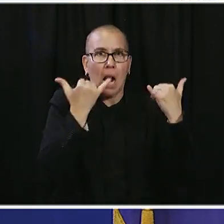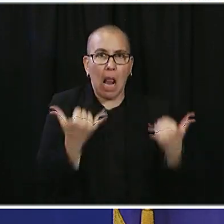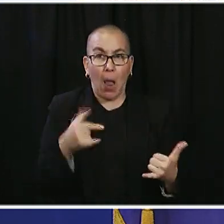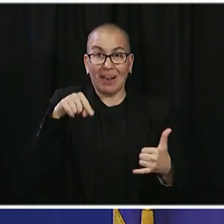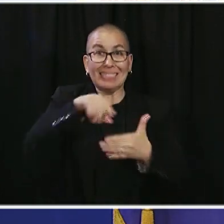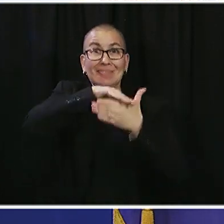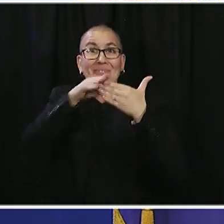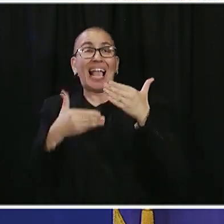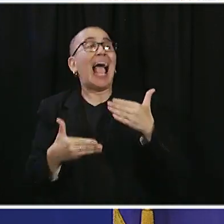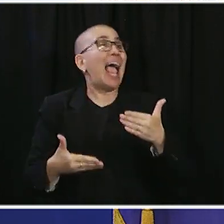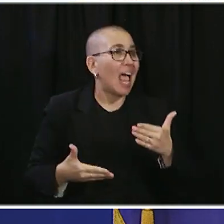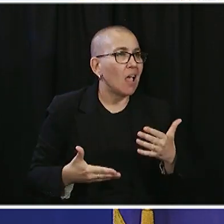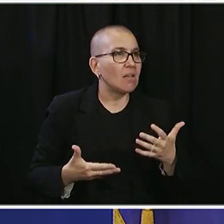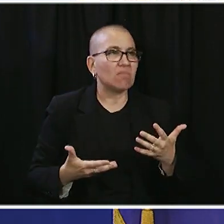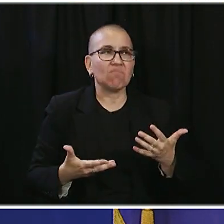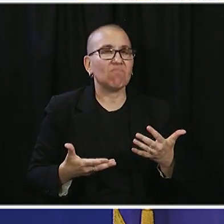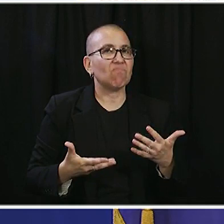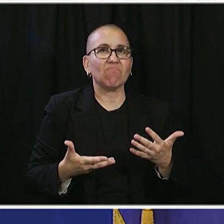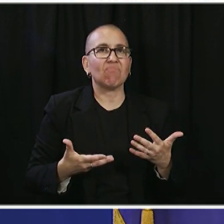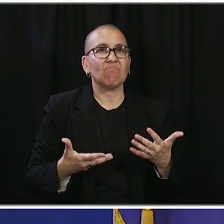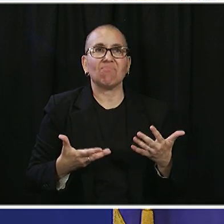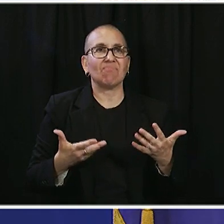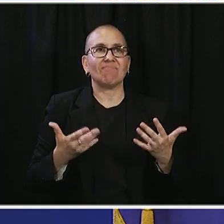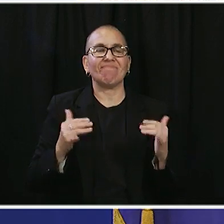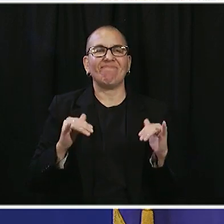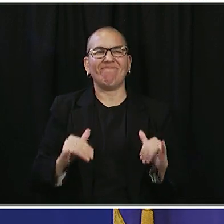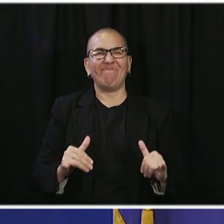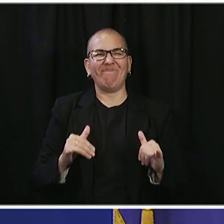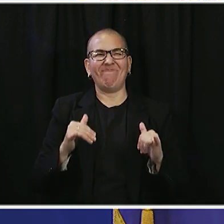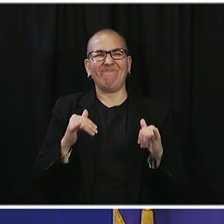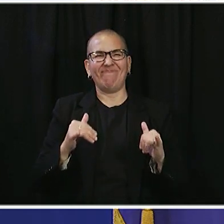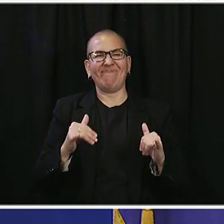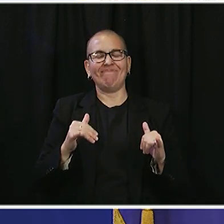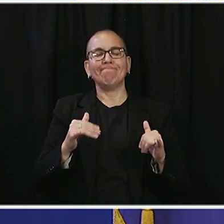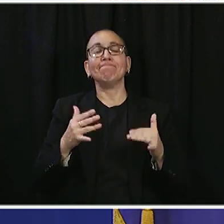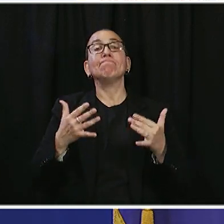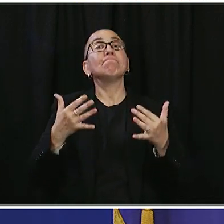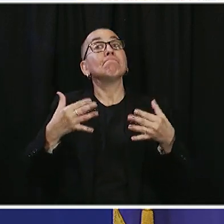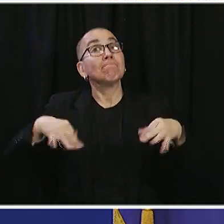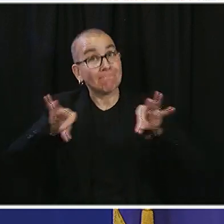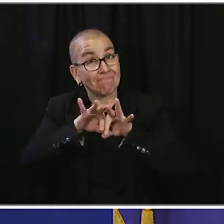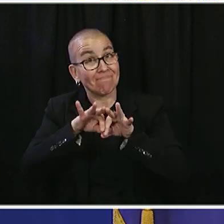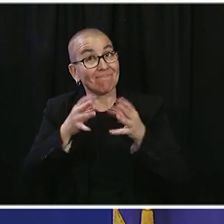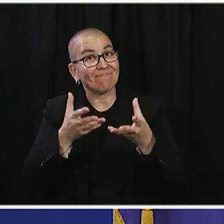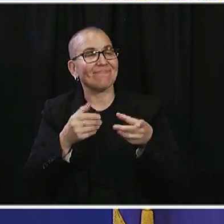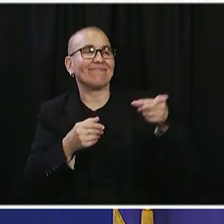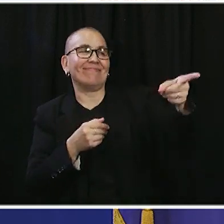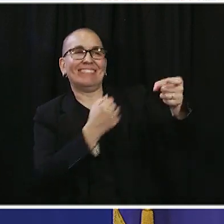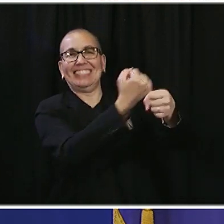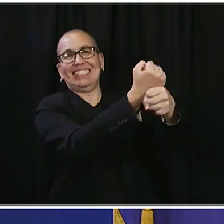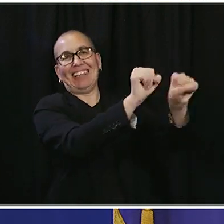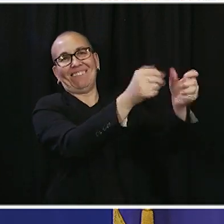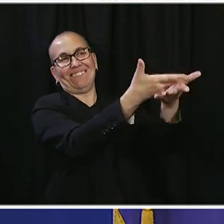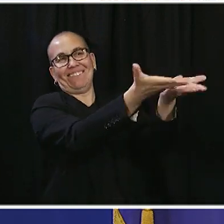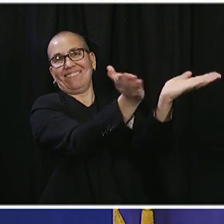IN SACRIFICE DURING THE KOREAN WAR, IT'S THE LEAST WE CAN DO TO TRY AND KEEP THEM SAFE. AND WE'LL COME THROUGH IT AND TO HEAR THE PRIDE THAT GOES ON THERE, THERE'LL BE A MEMORIAL